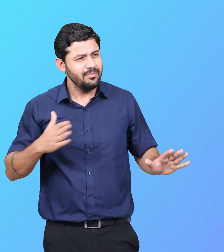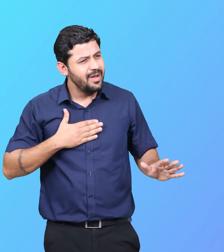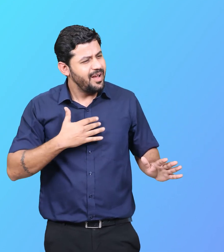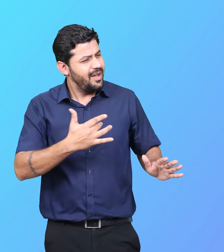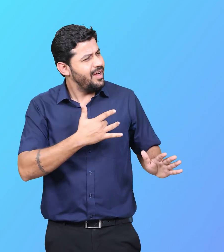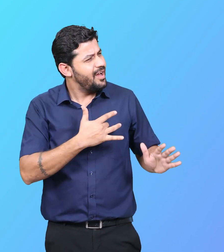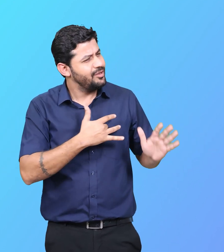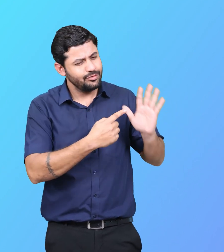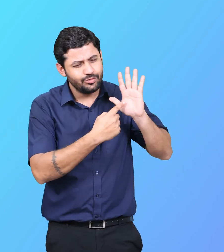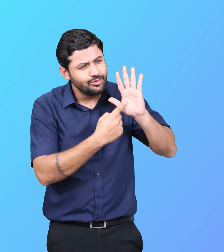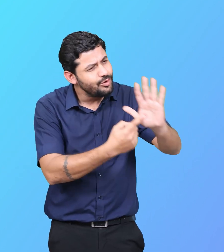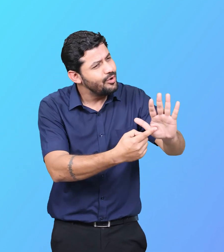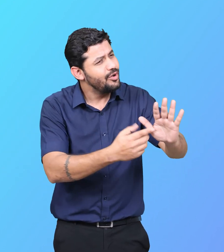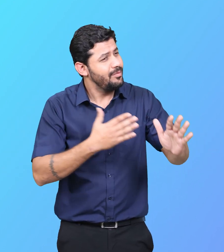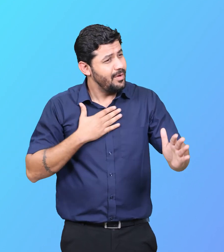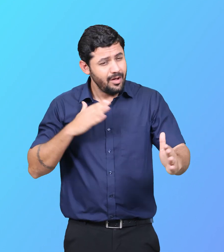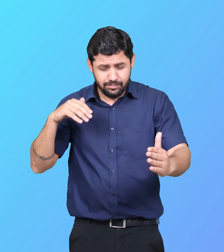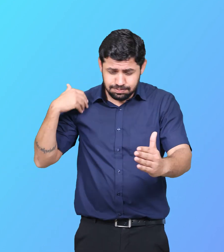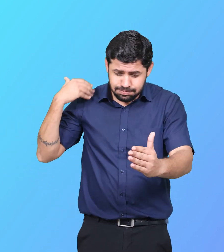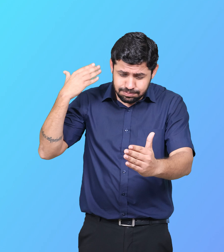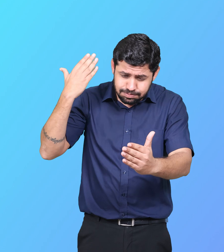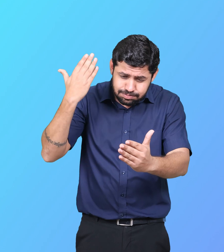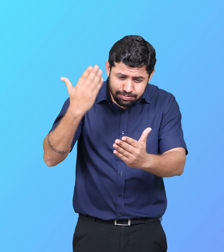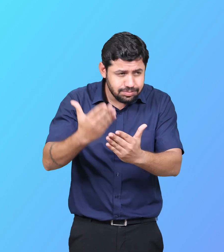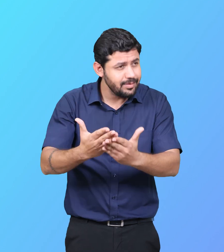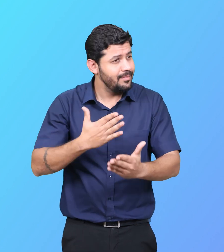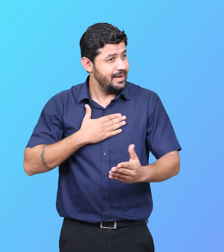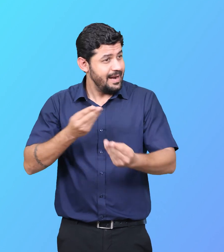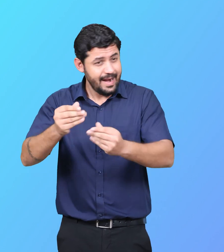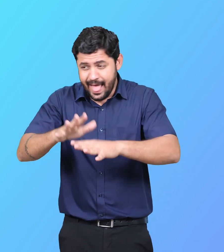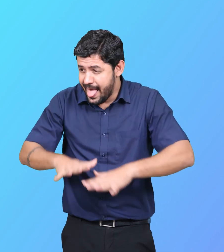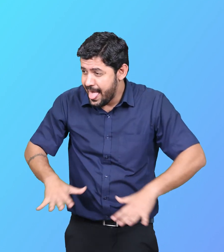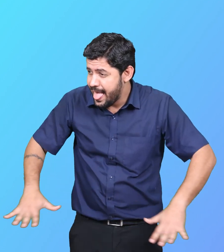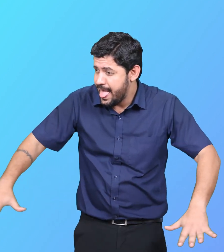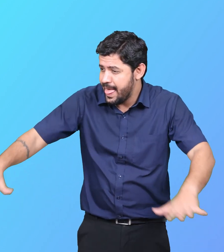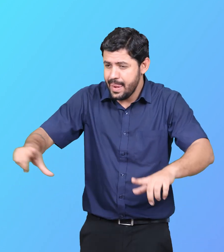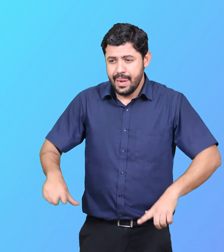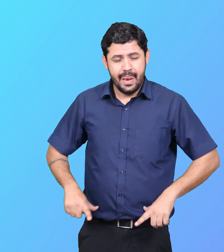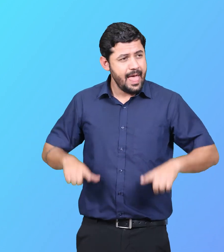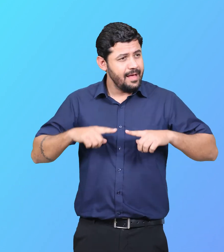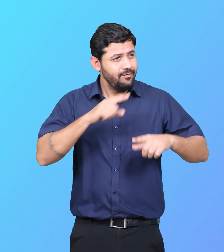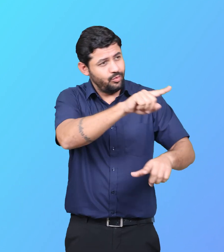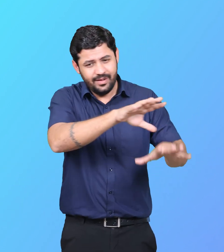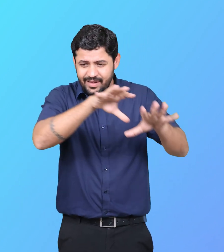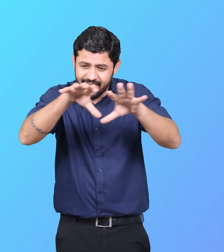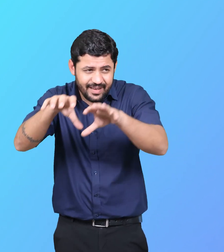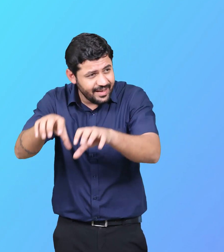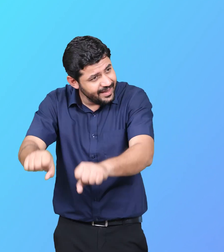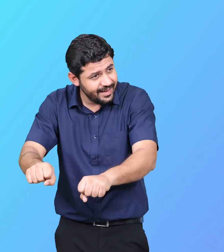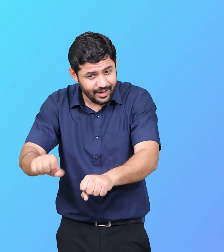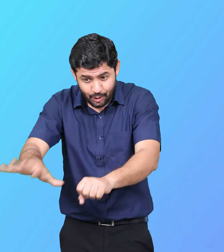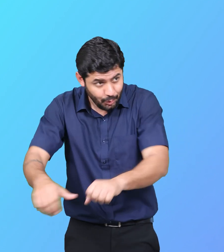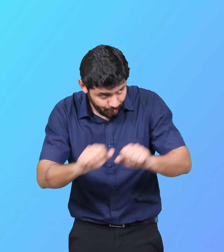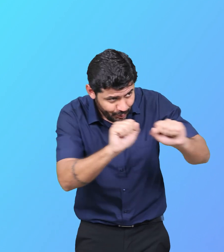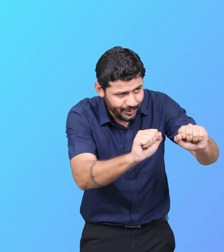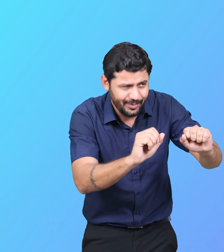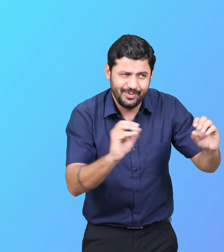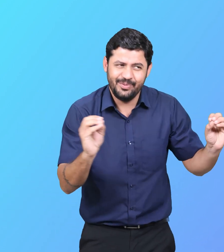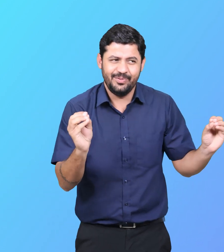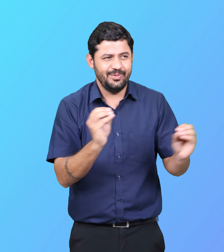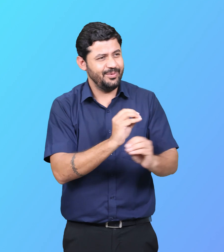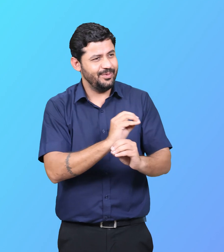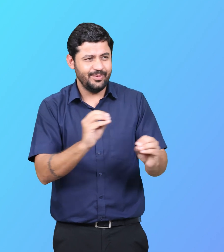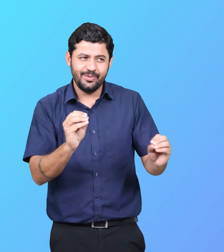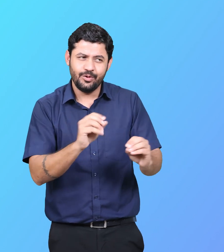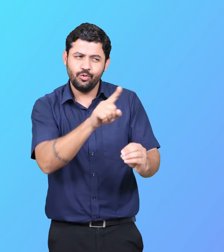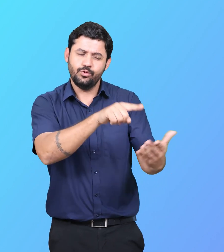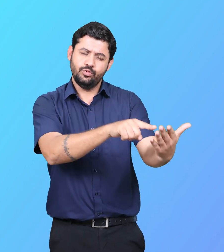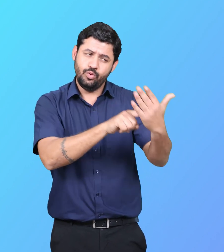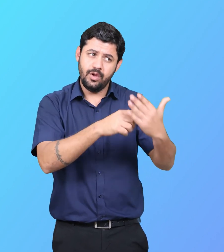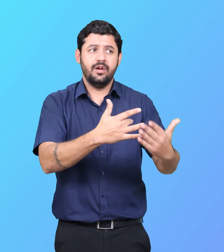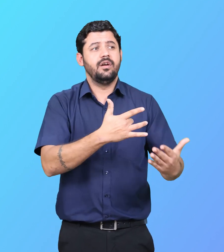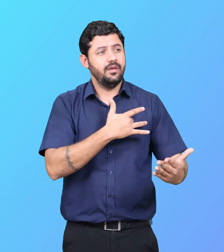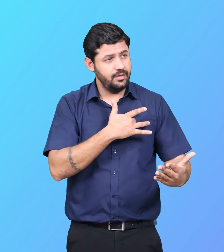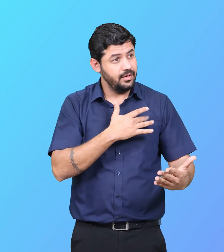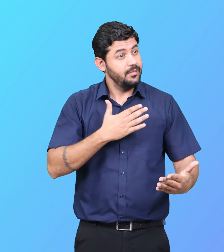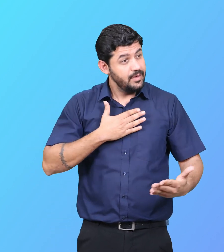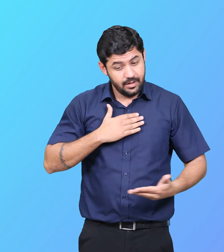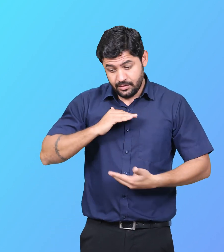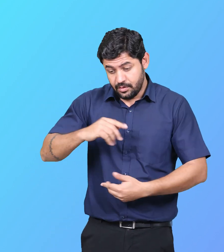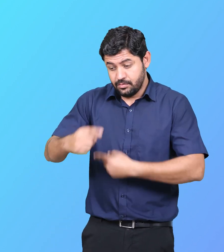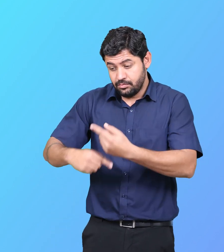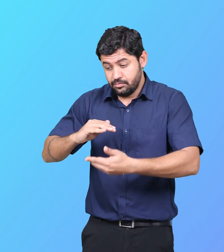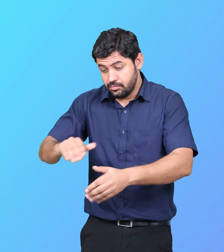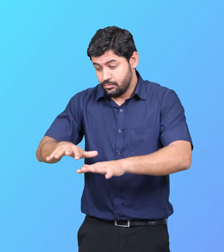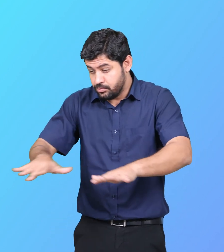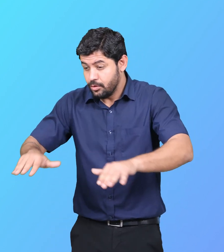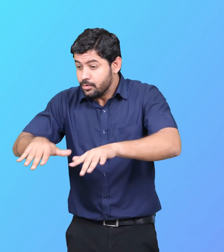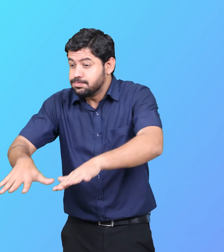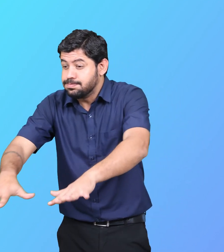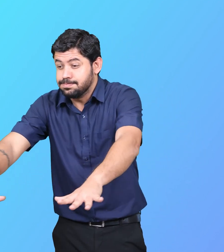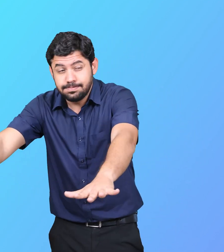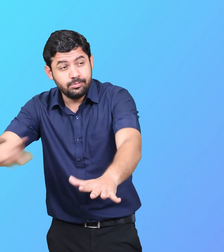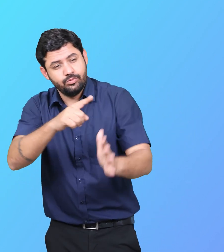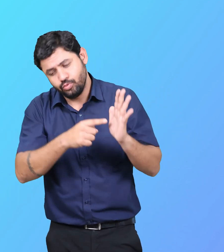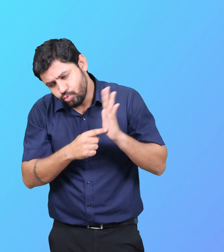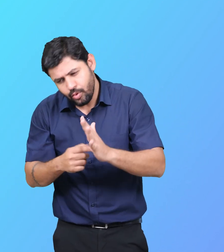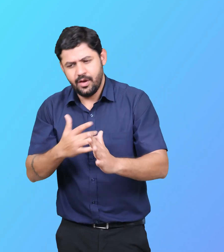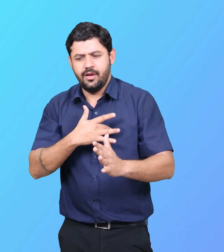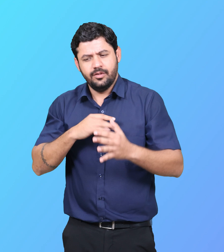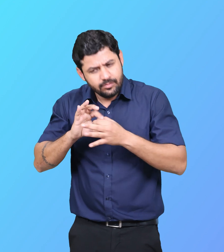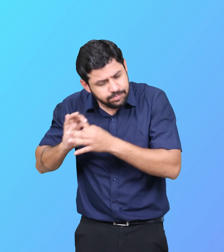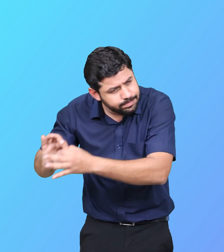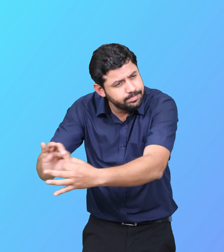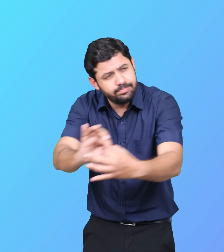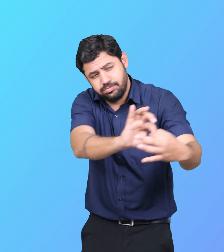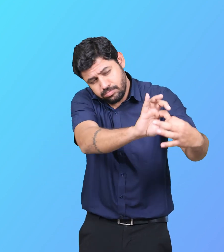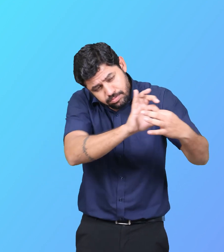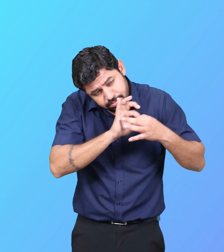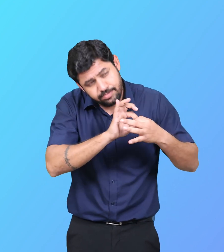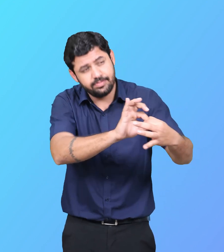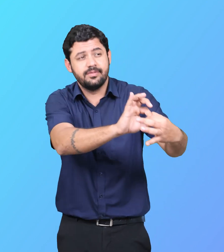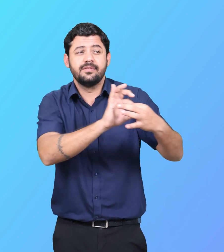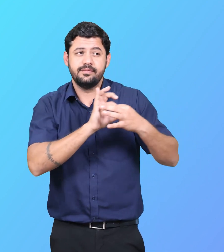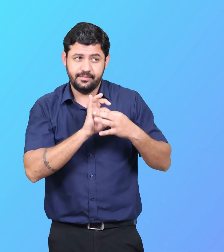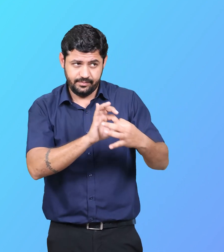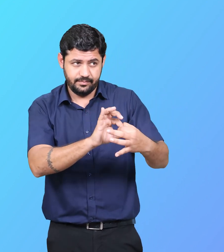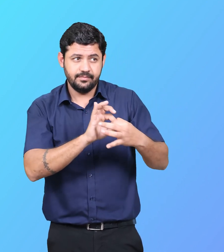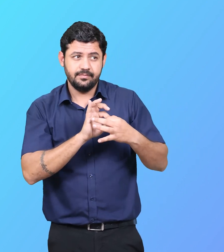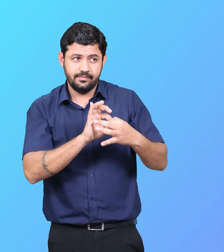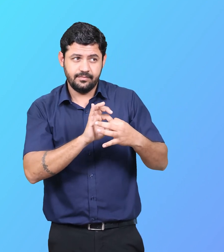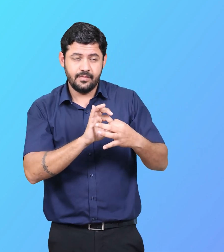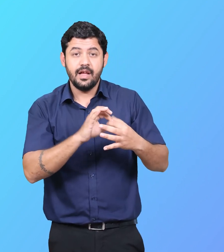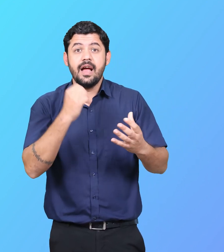I have been loyal to you. So promise that you will be loyal to me and to this country where you have been living as a guest.”